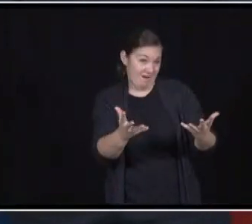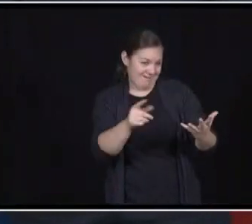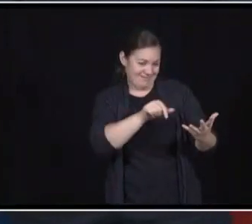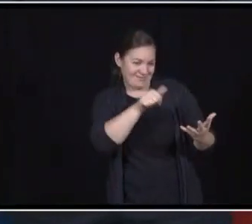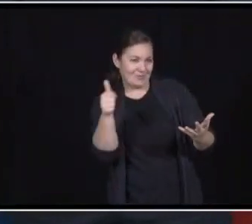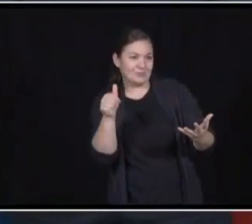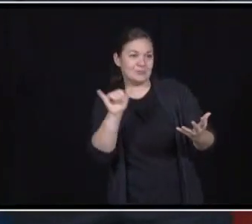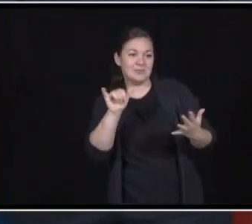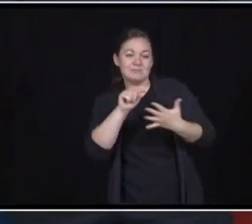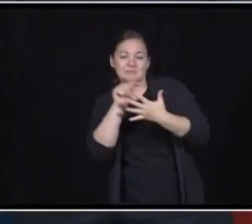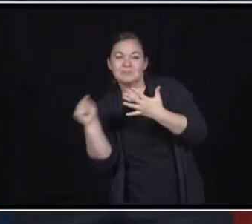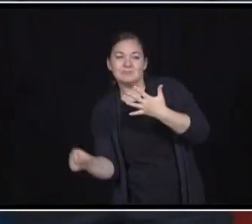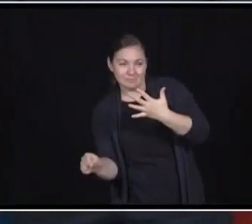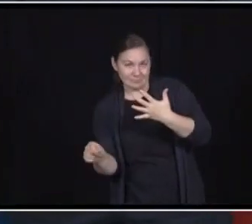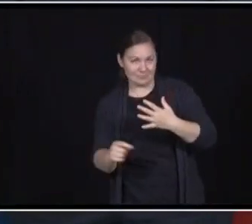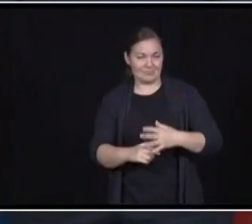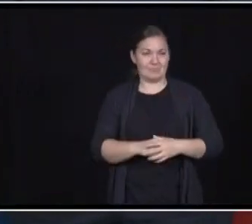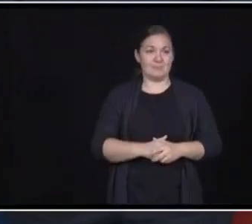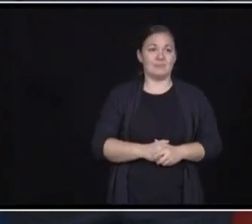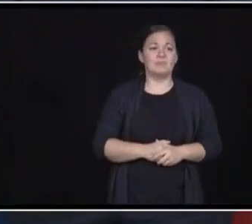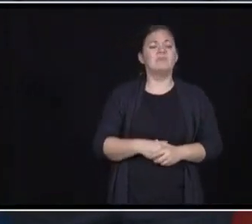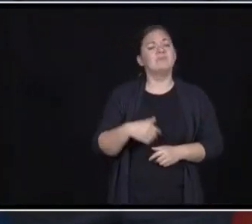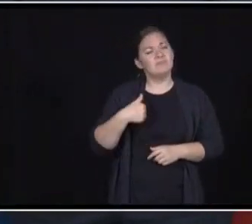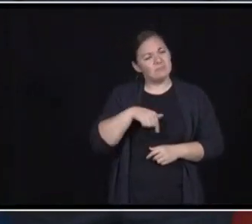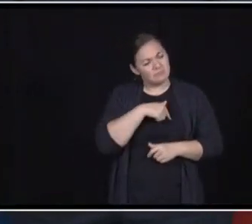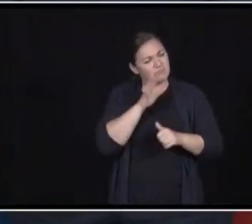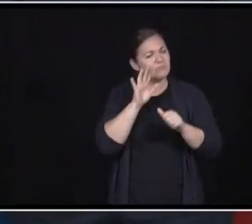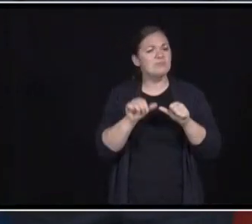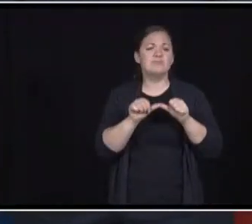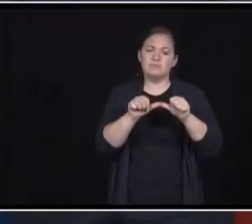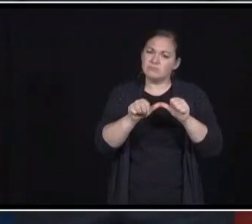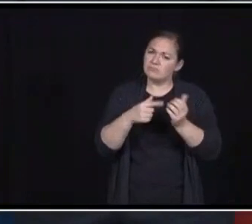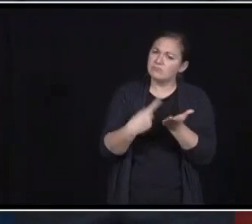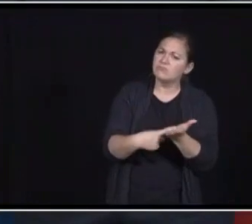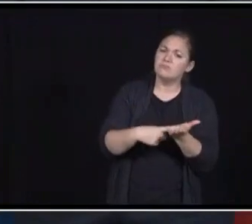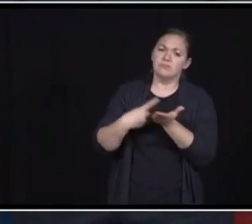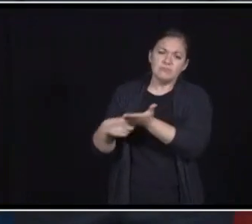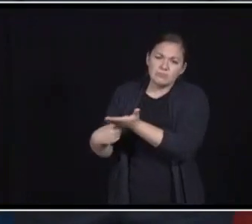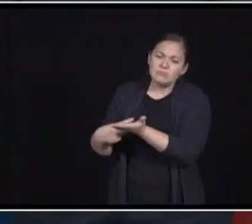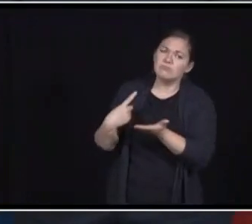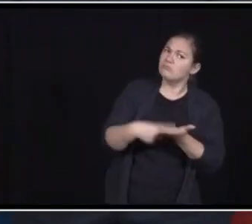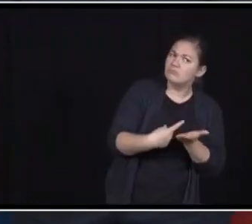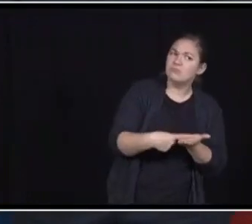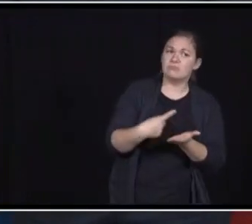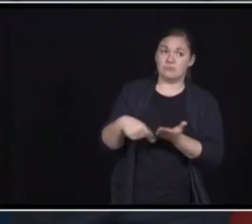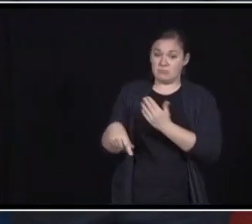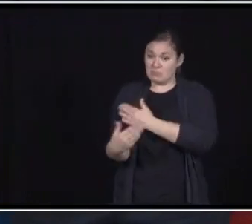are seen in Toronto and Ottawa at this time, to get in the best capability they can to